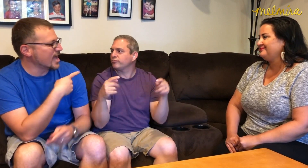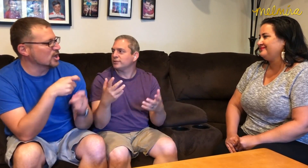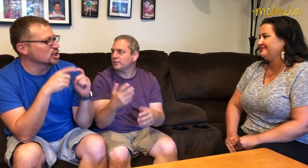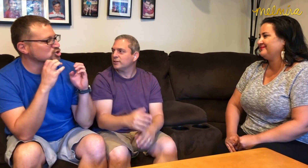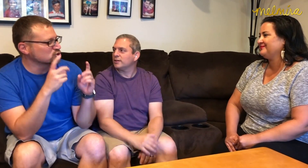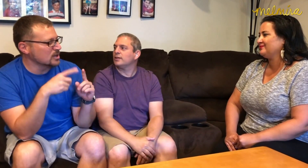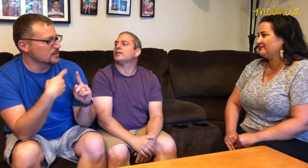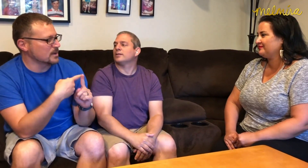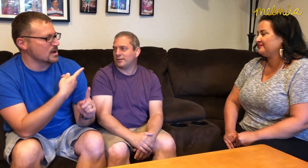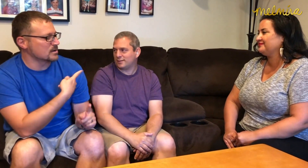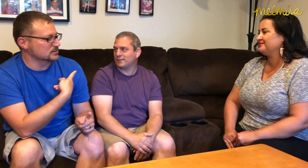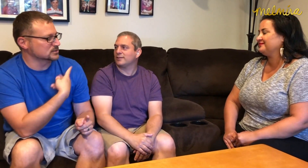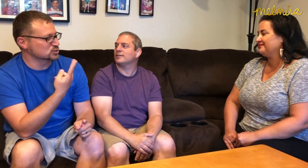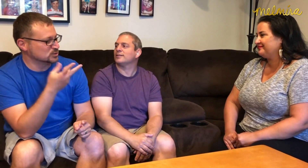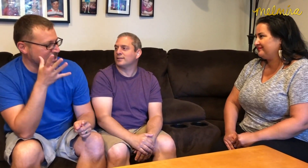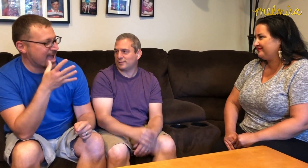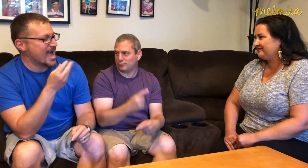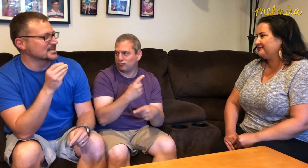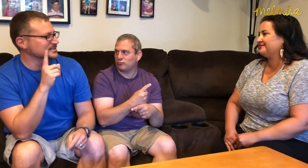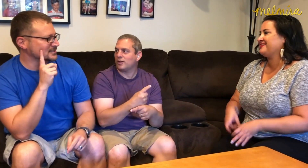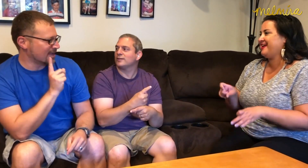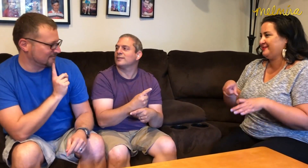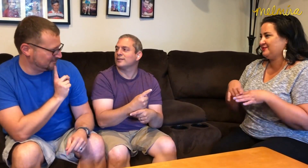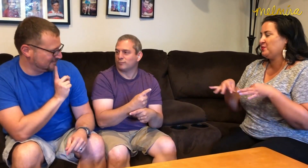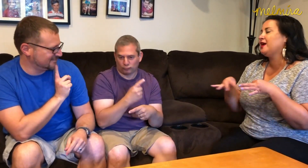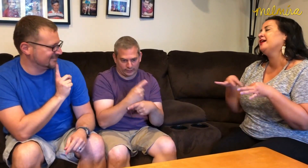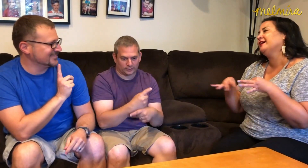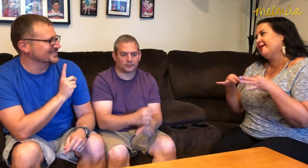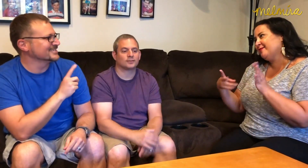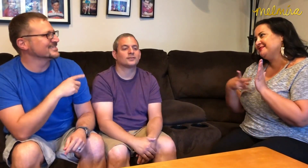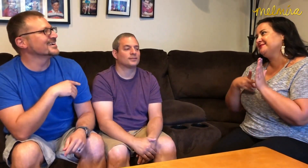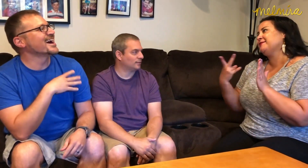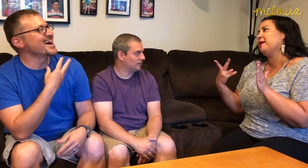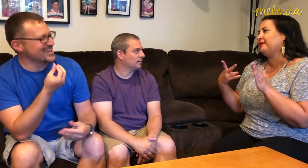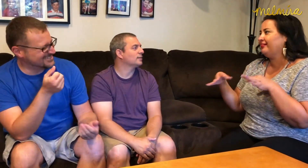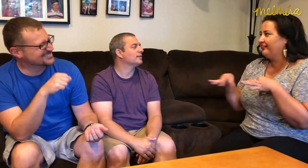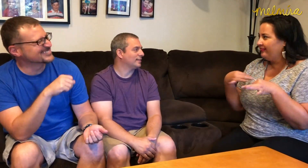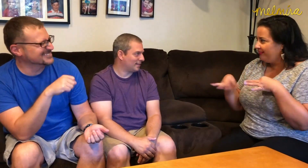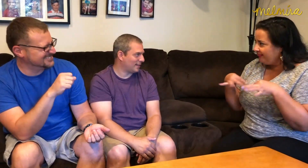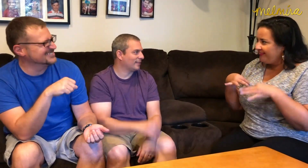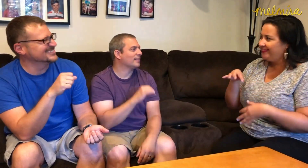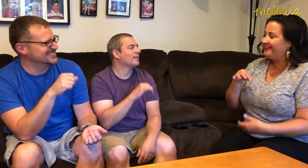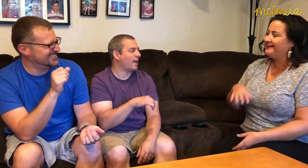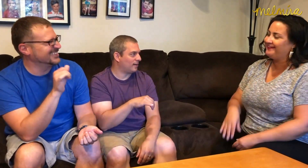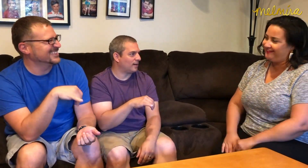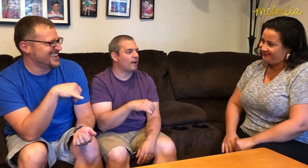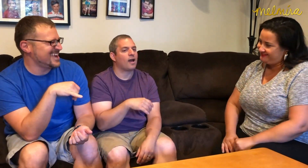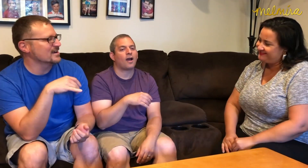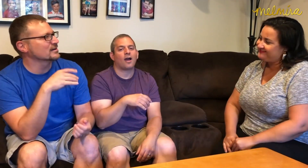We also had to educate them about us as two DEAF dads. Twice as many explanations!